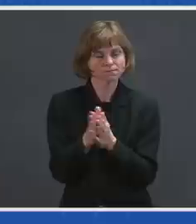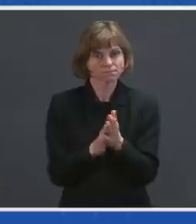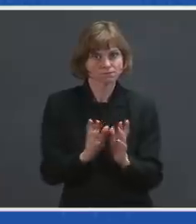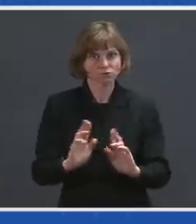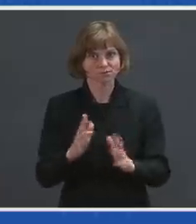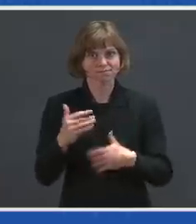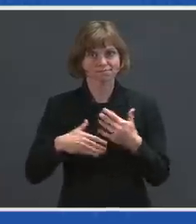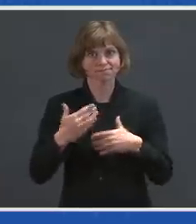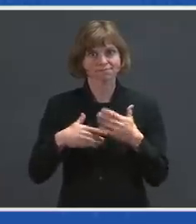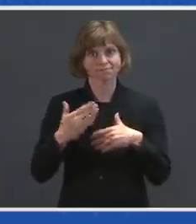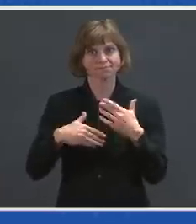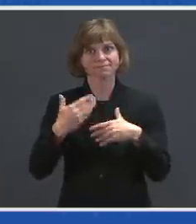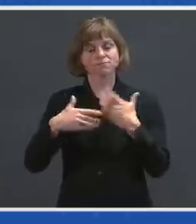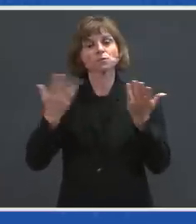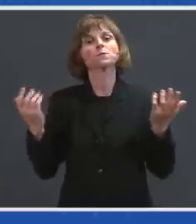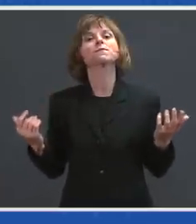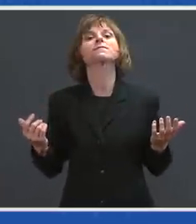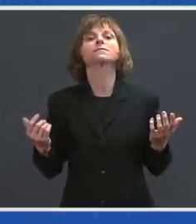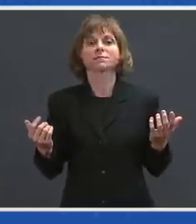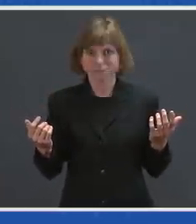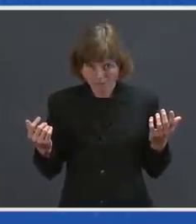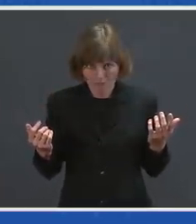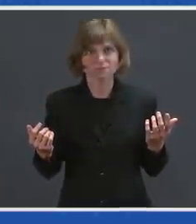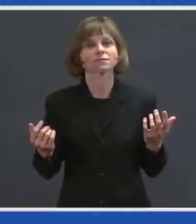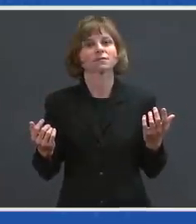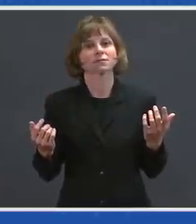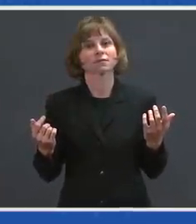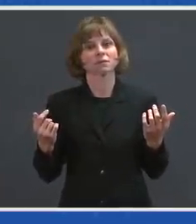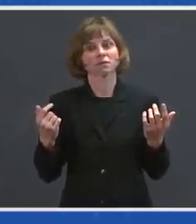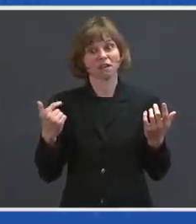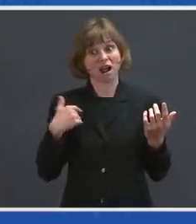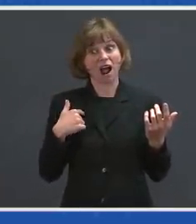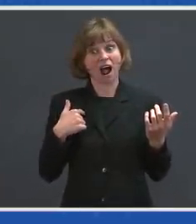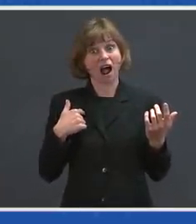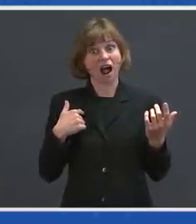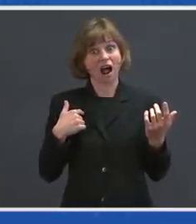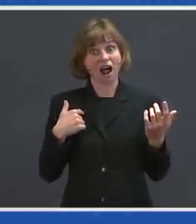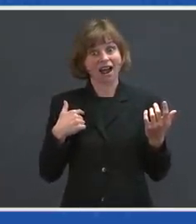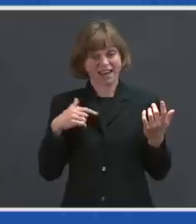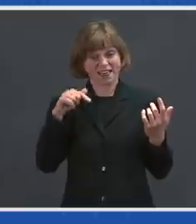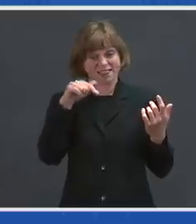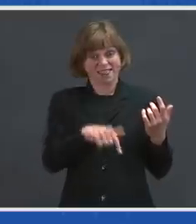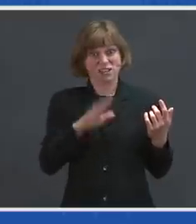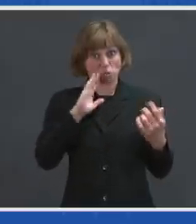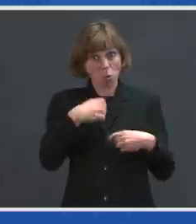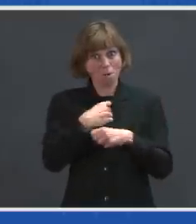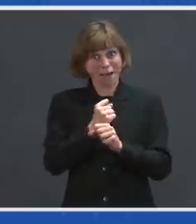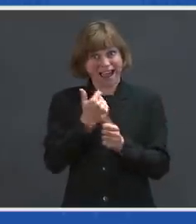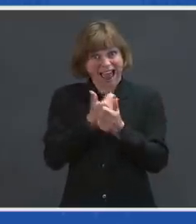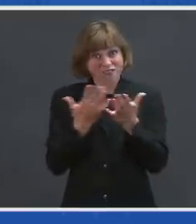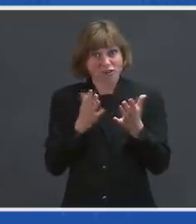And I will make everything else we want to deliver -- this will make everything more possible to get it done.